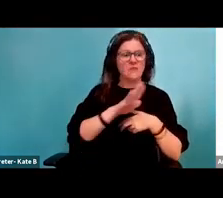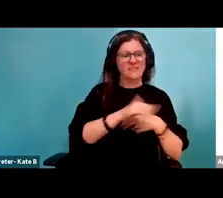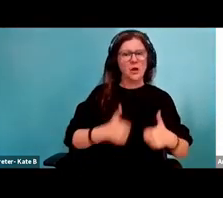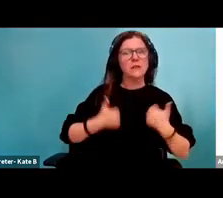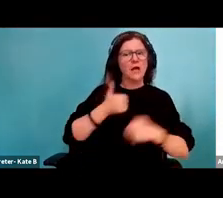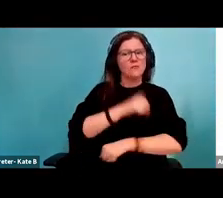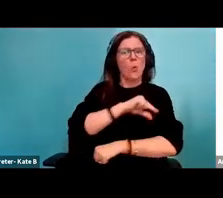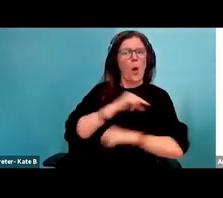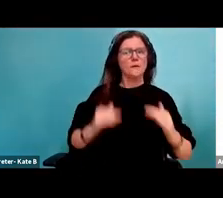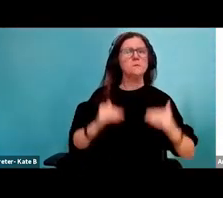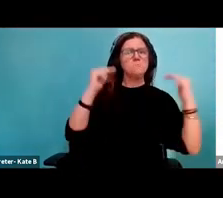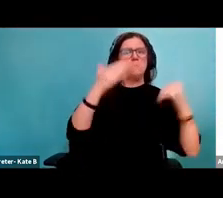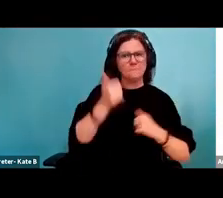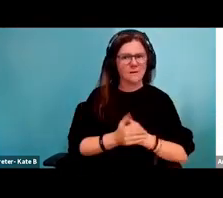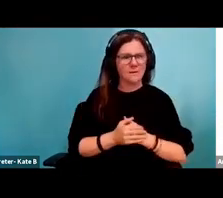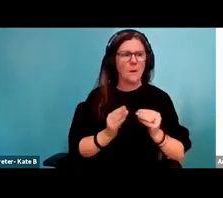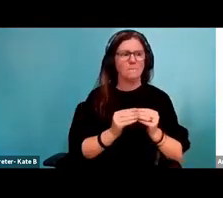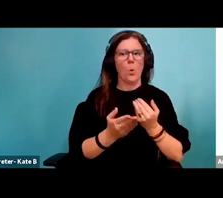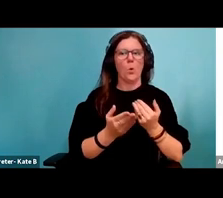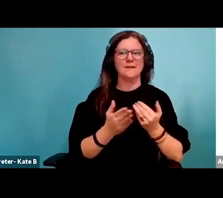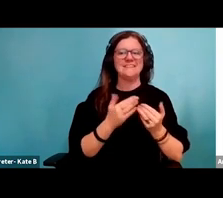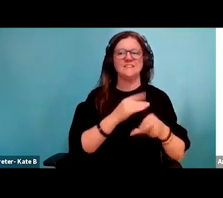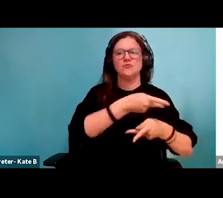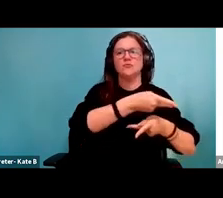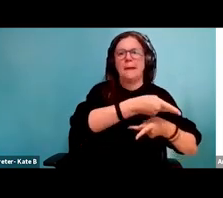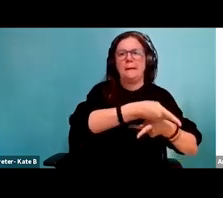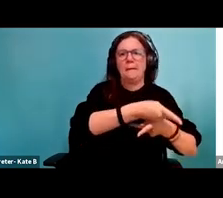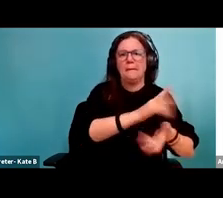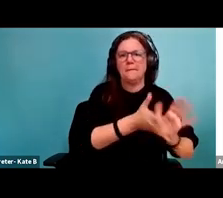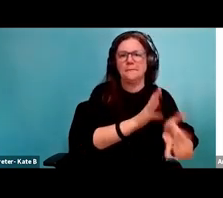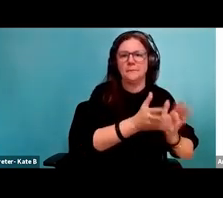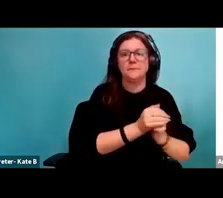of life and/or make them easier to care for. Many people have also pointed out that while